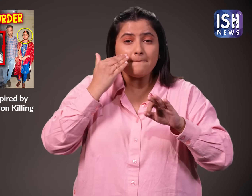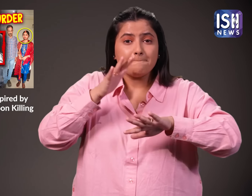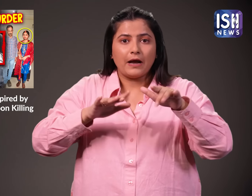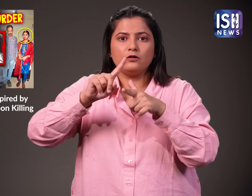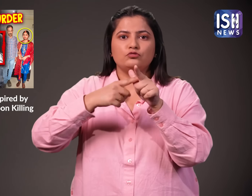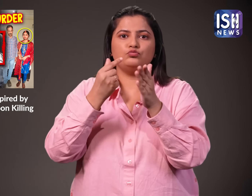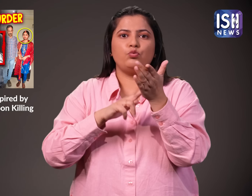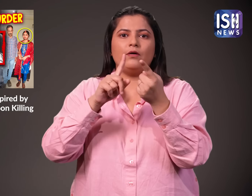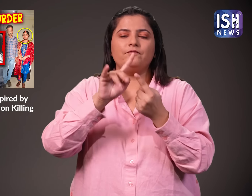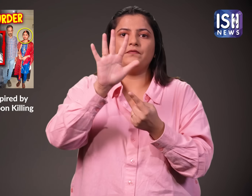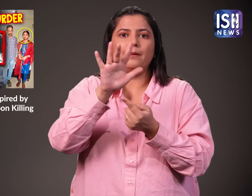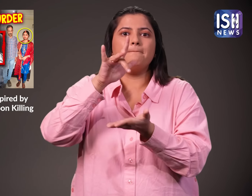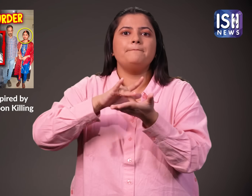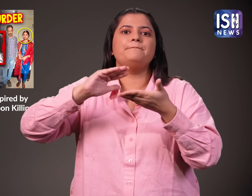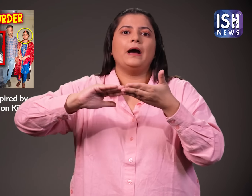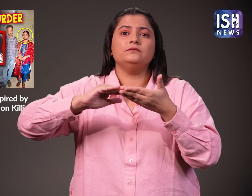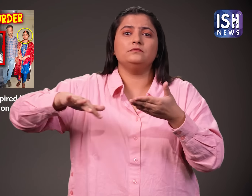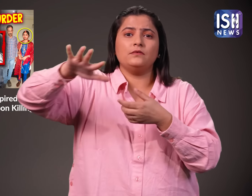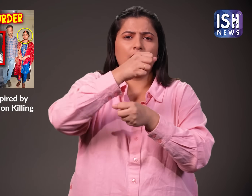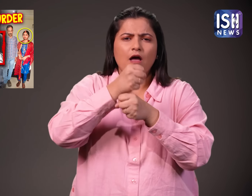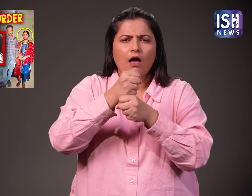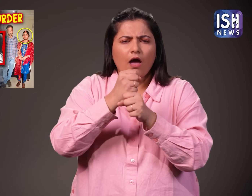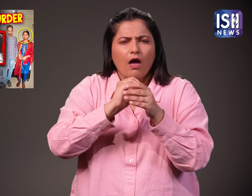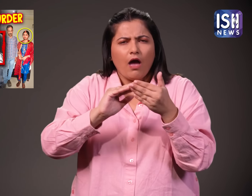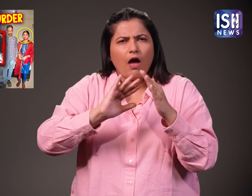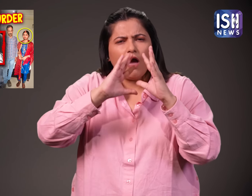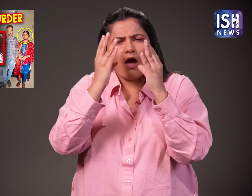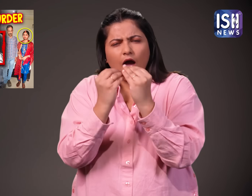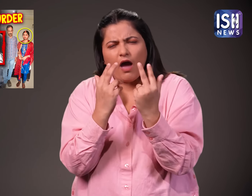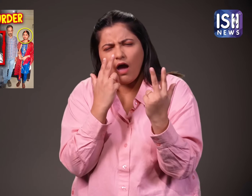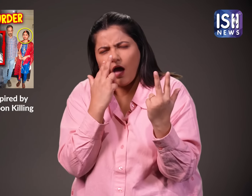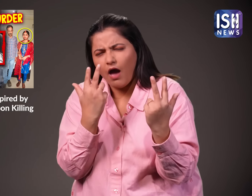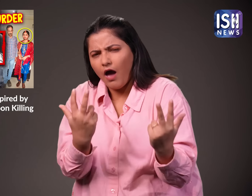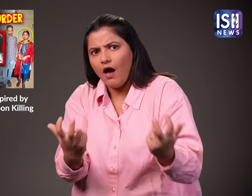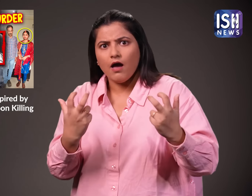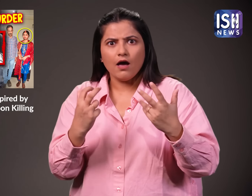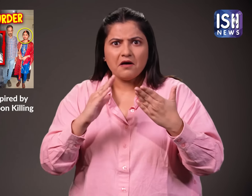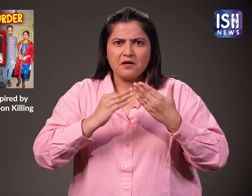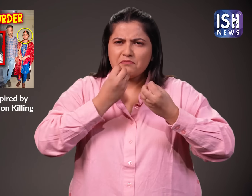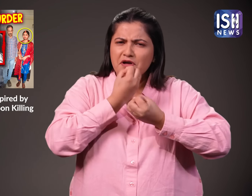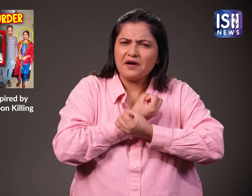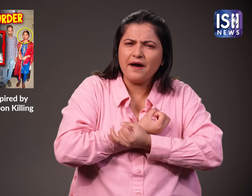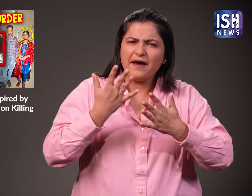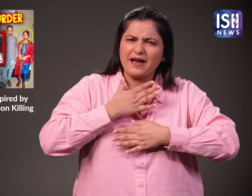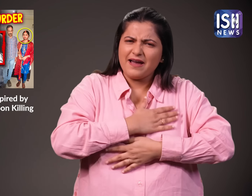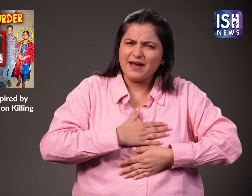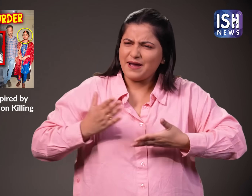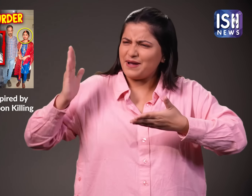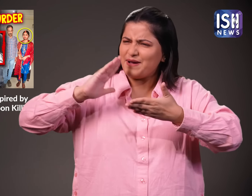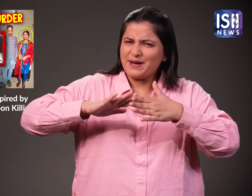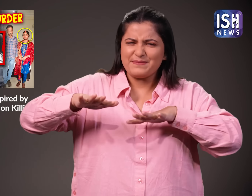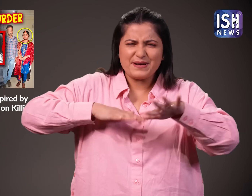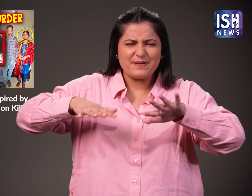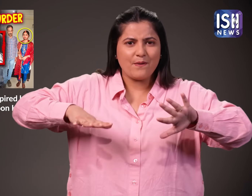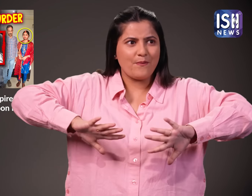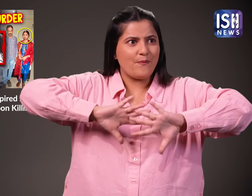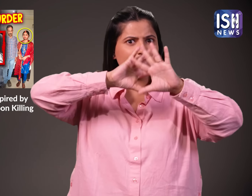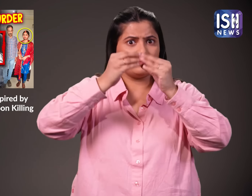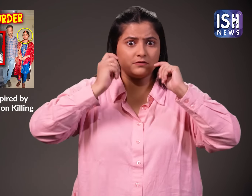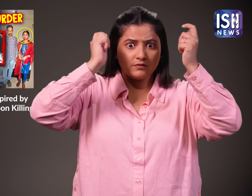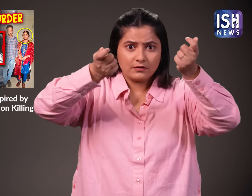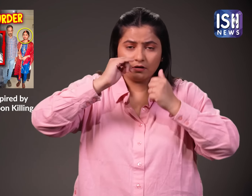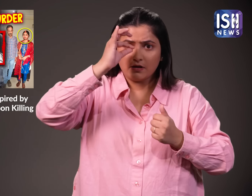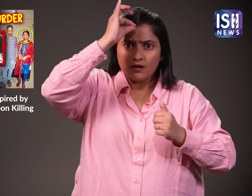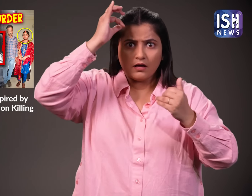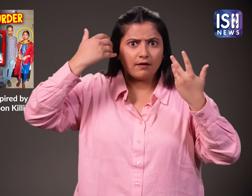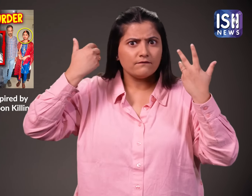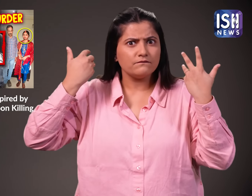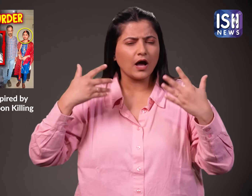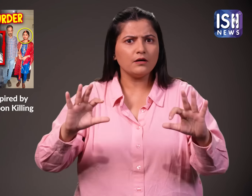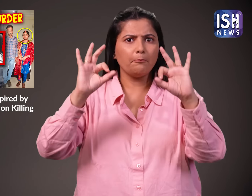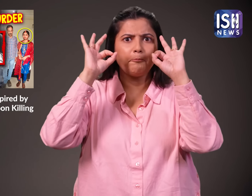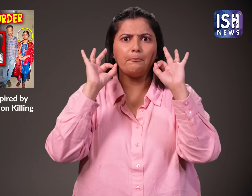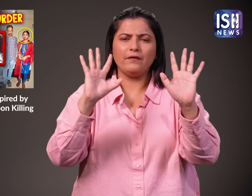The lavish wedding took place on 5th June at Gorakhpur hotel with traditional rituals. It was perfect!